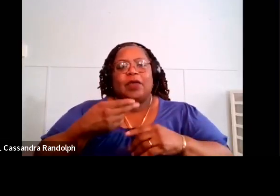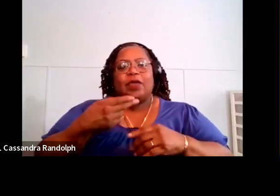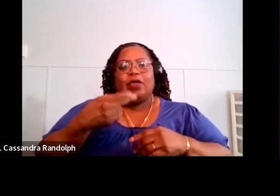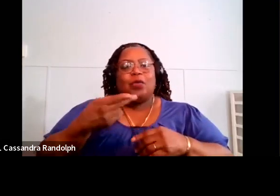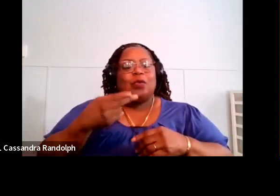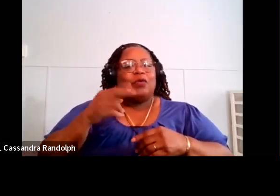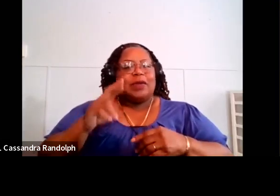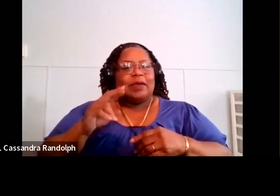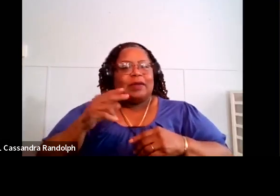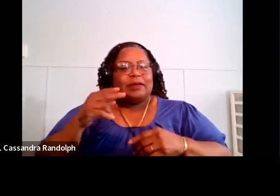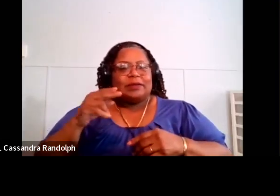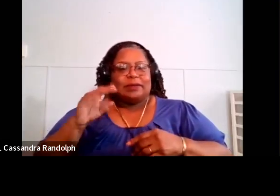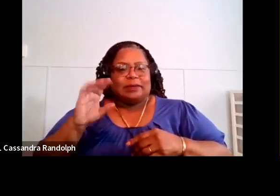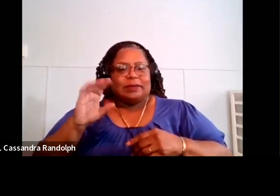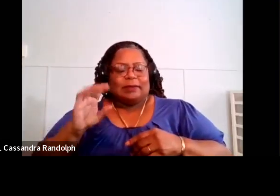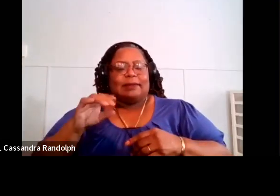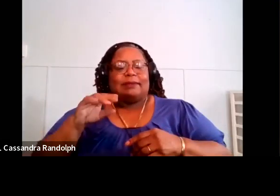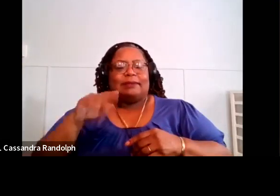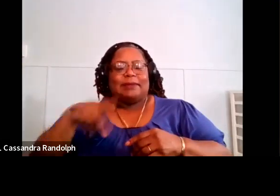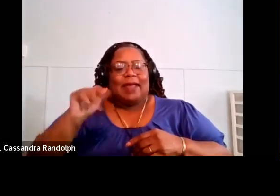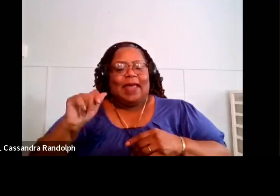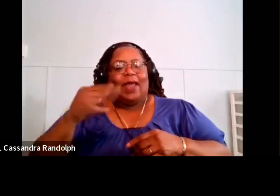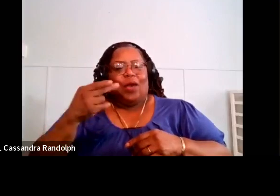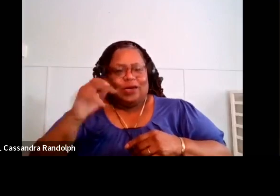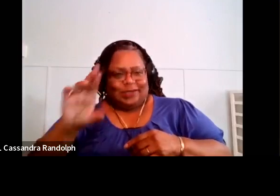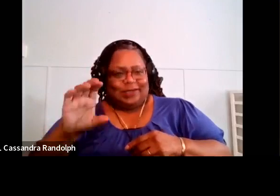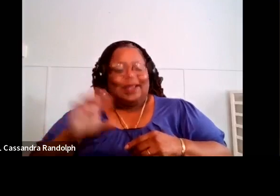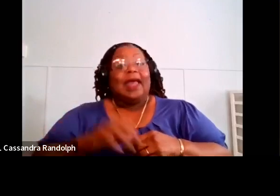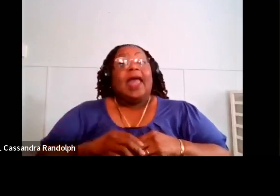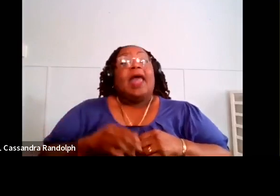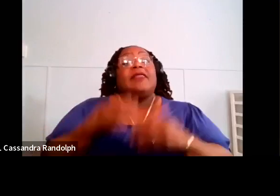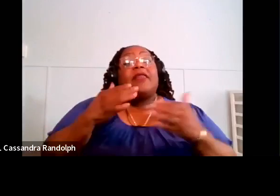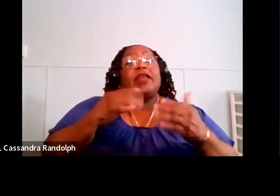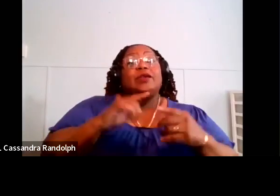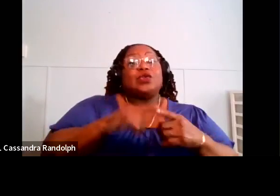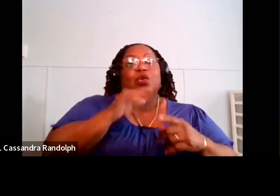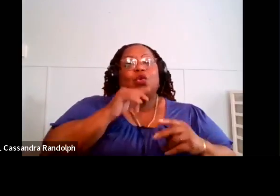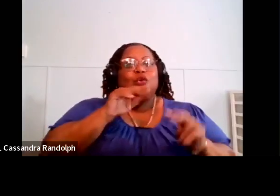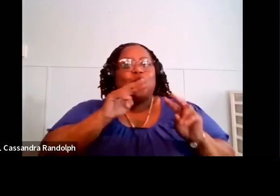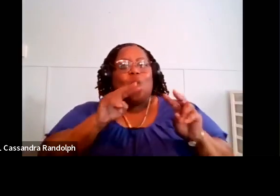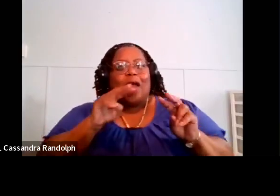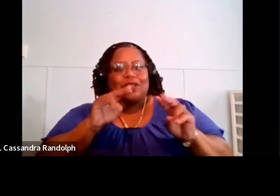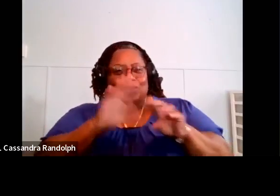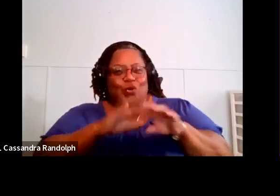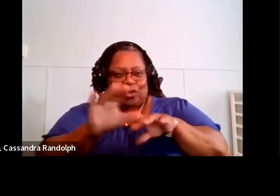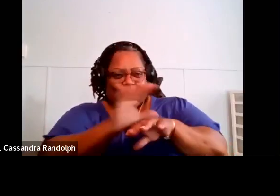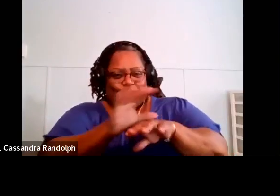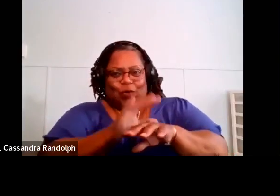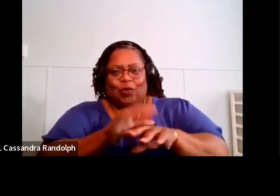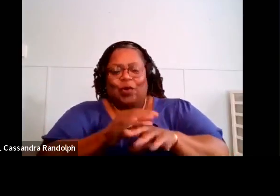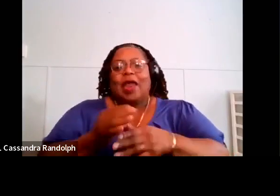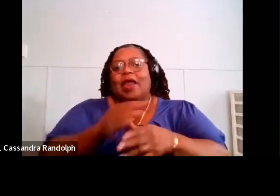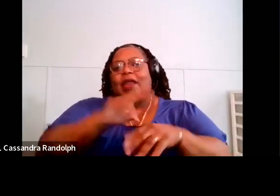Sweet 16 productions as we waited to get started. And Q2 those from the human